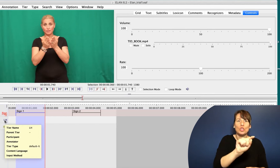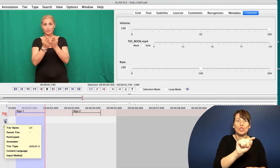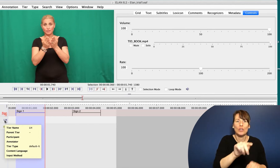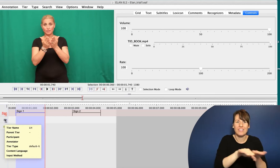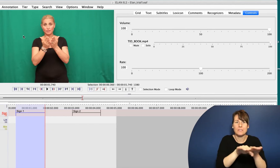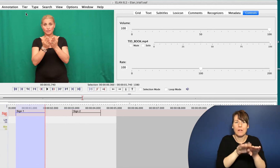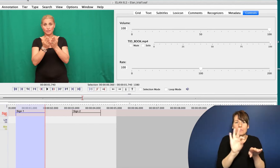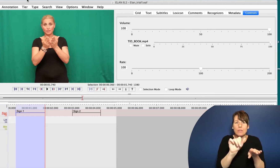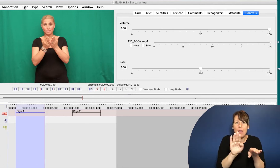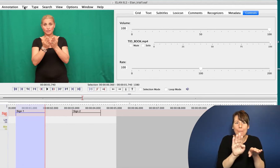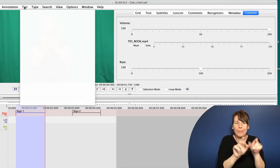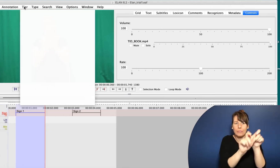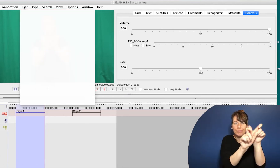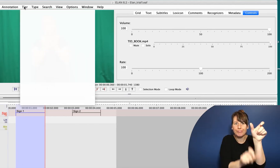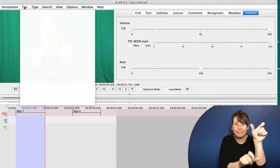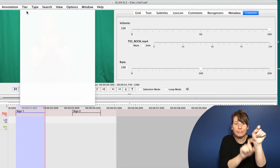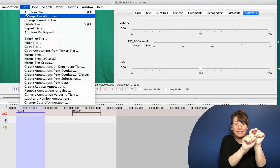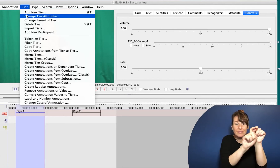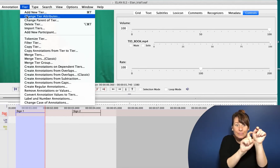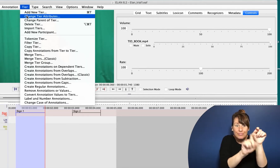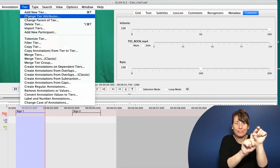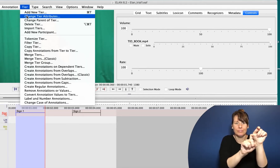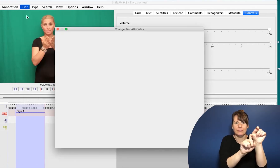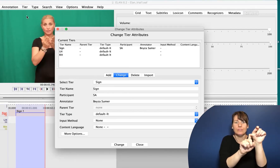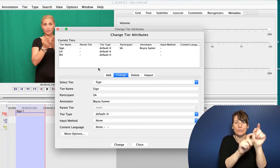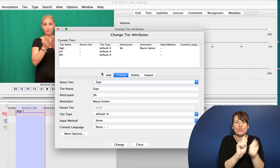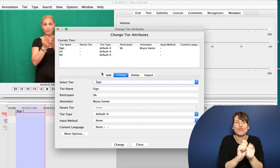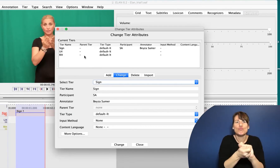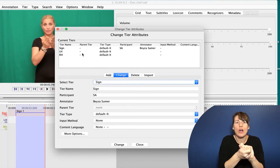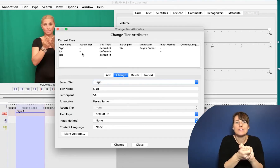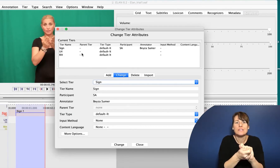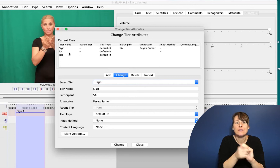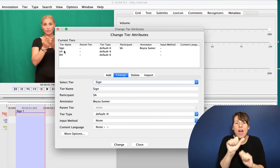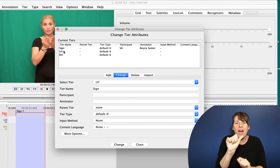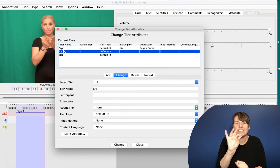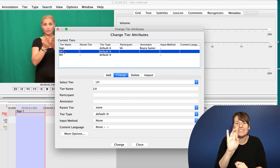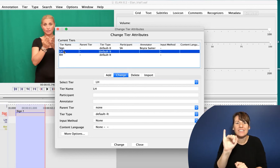So for this reason, I go to tier tab again. I want to change tier attributes, but this time,